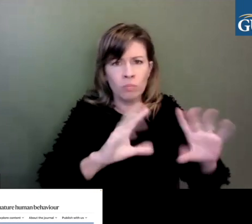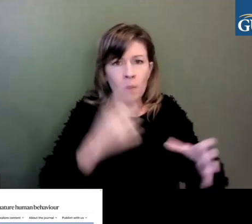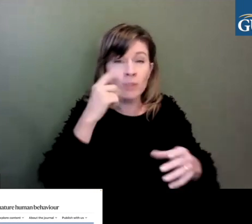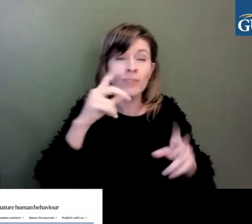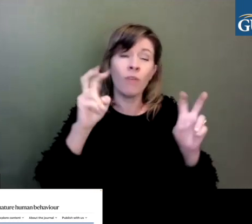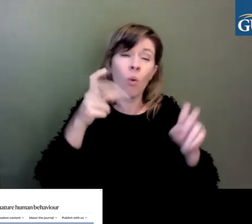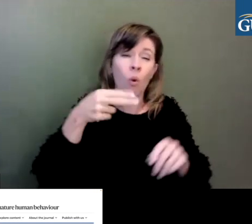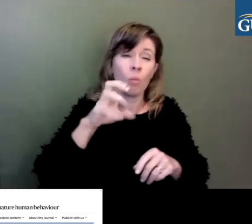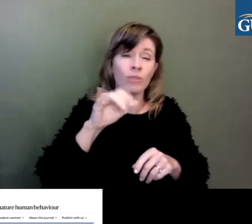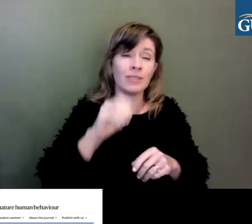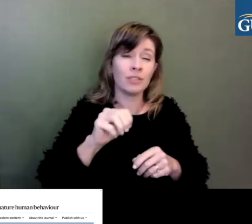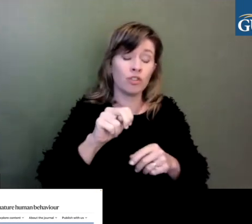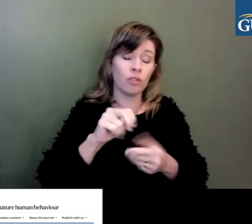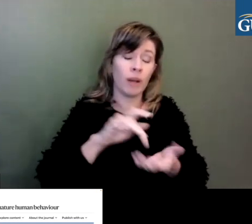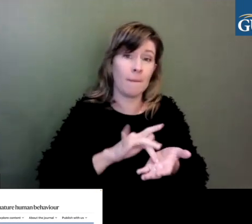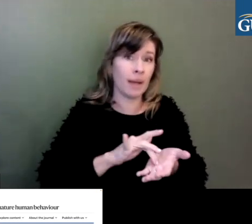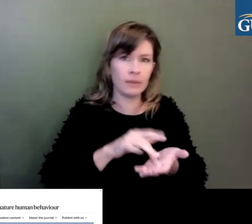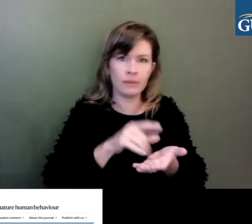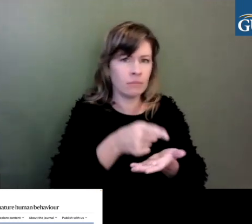more critical and meaningful outcomes for diversity and